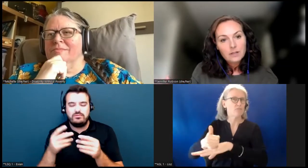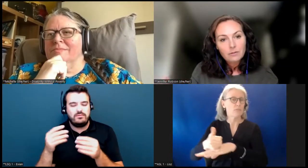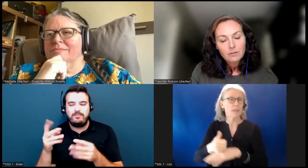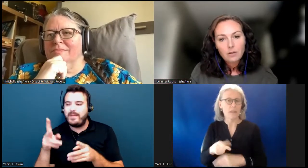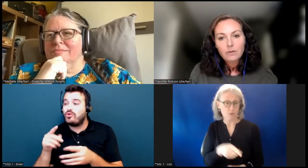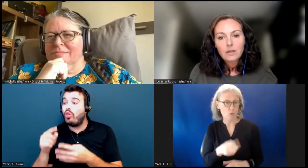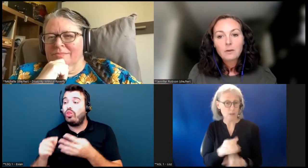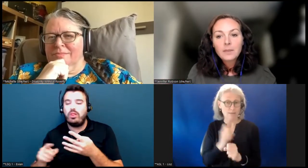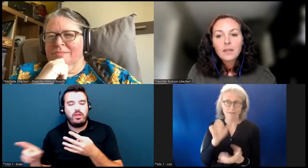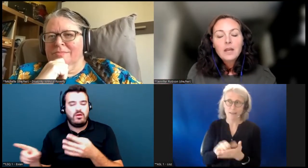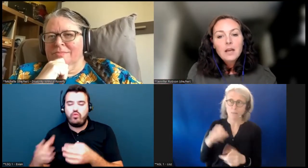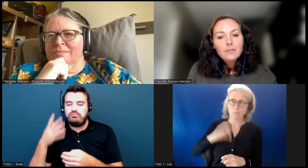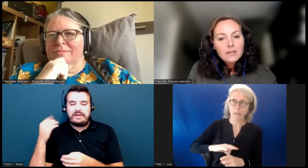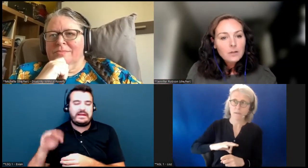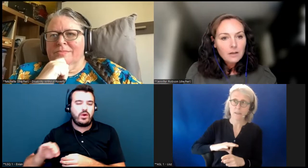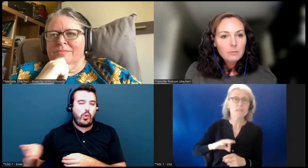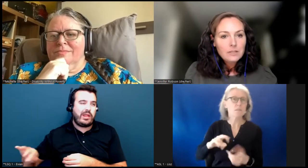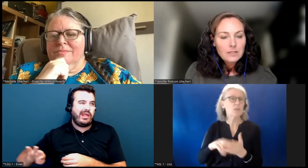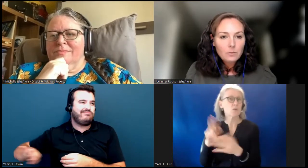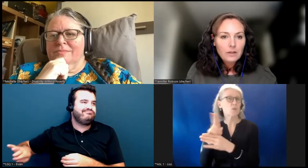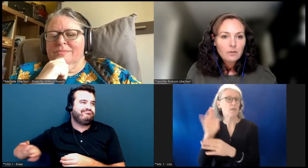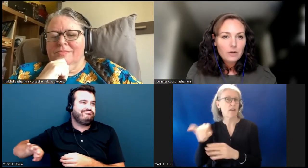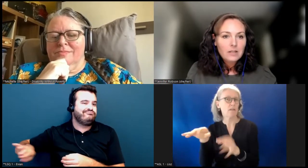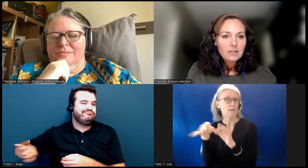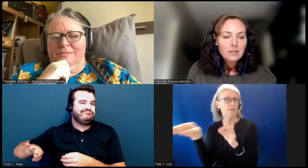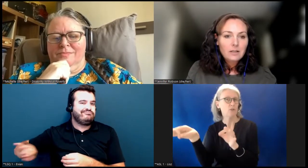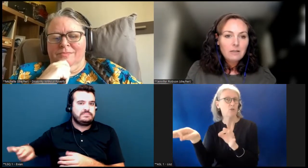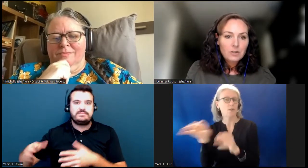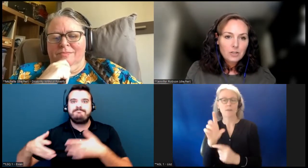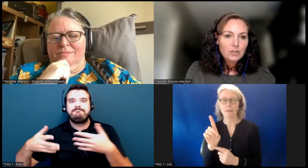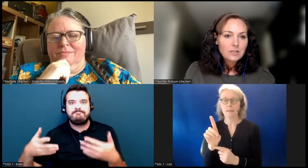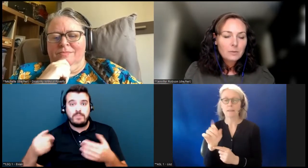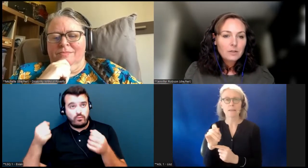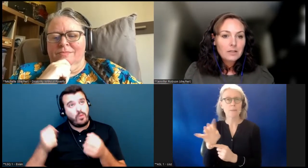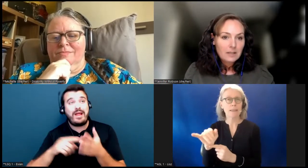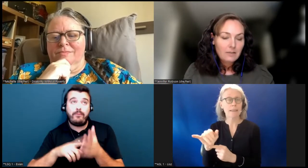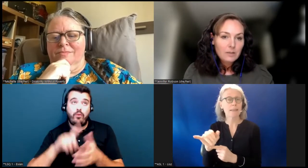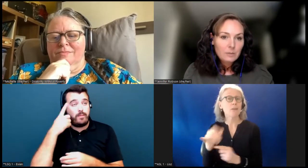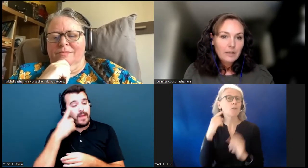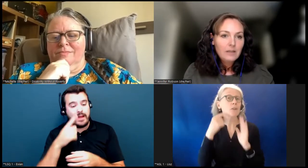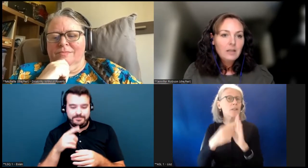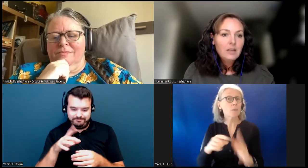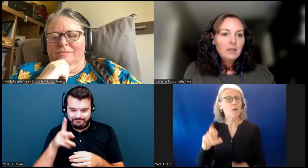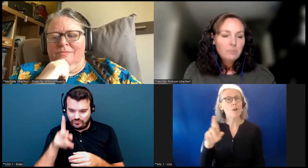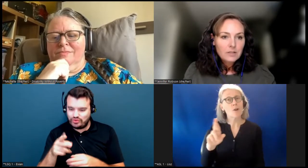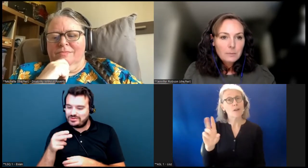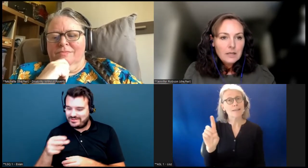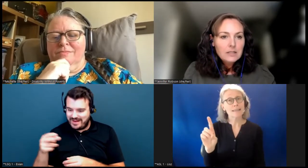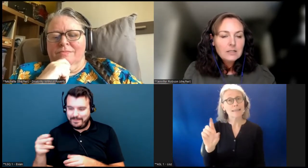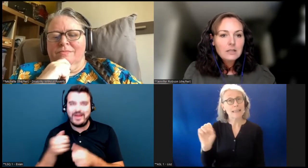FOR THIS OTHER HERE. THAT'S WHAT GOVERNMENT DID WHEN THEY CREATED THE RDSP. FOR EXPEDIENCY